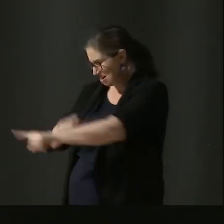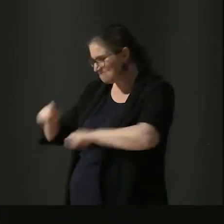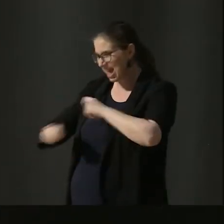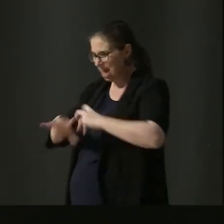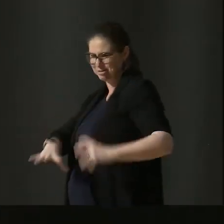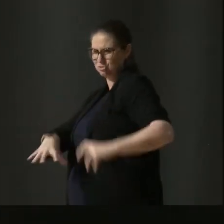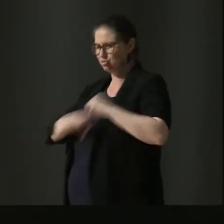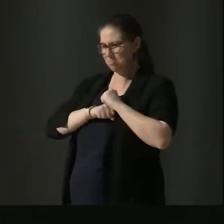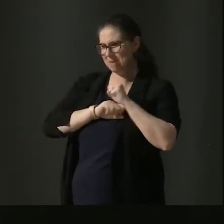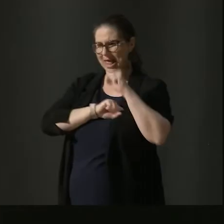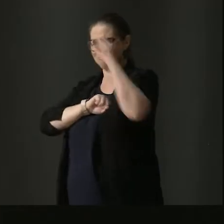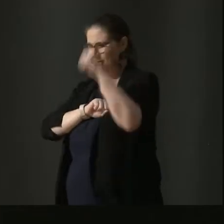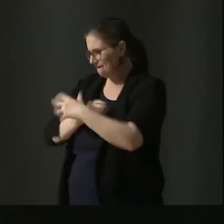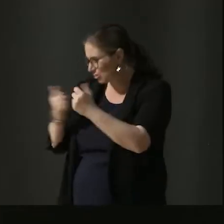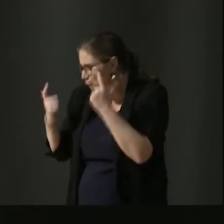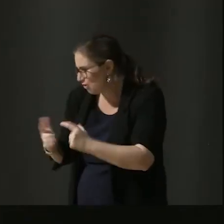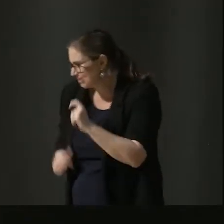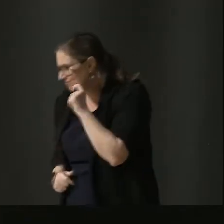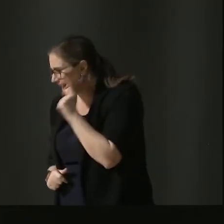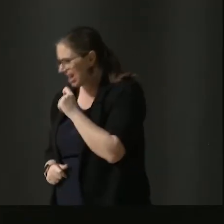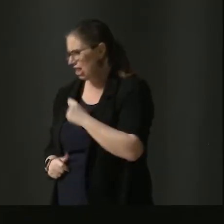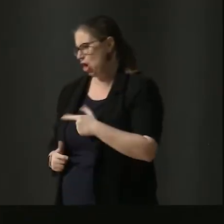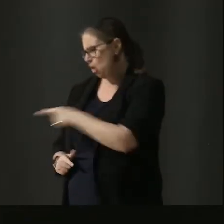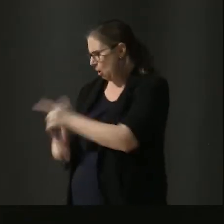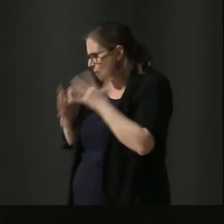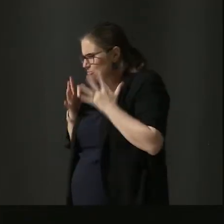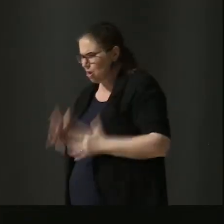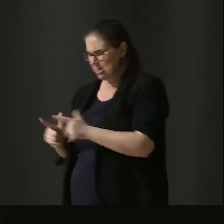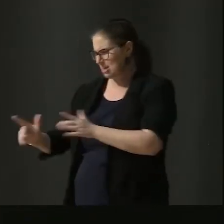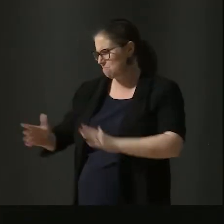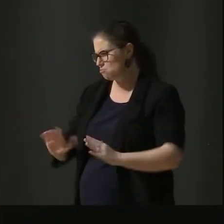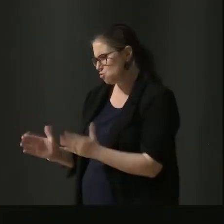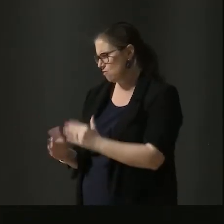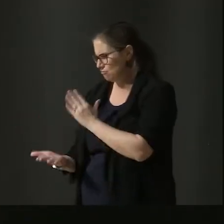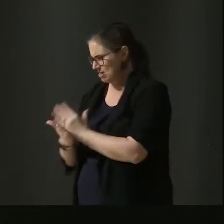You’re having so much fun and your body is moving really fast.